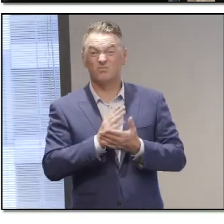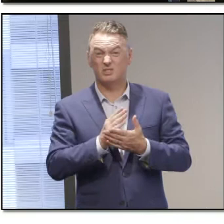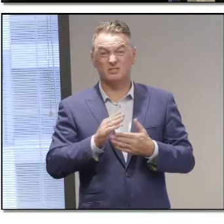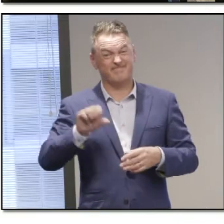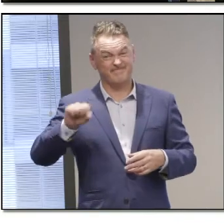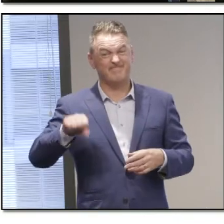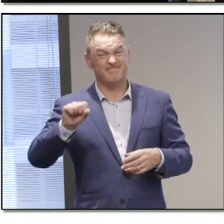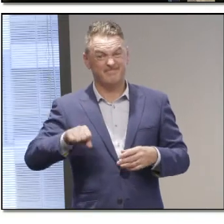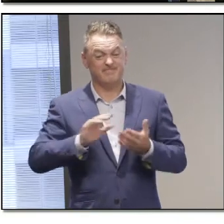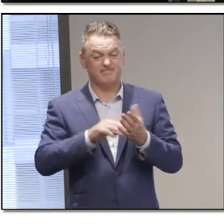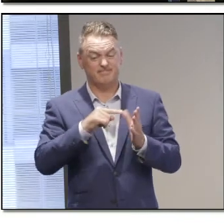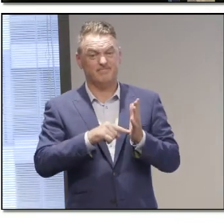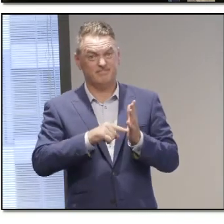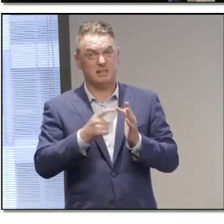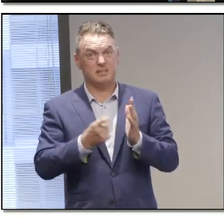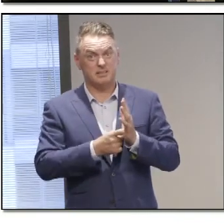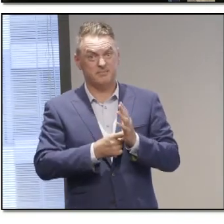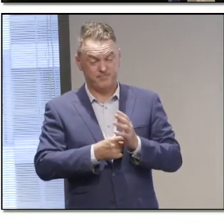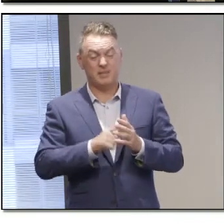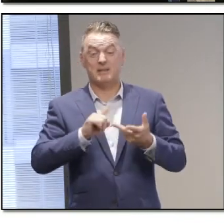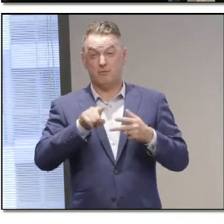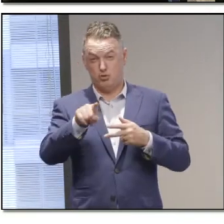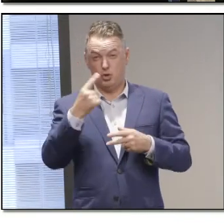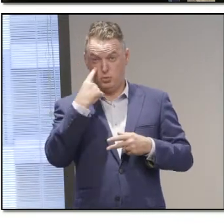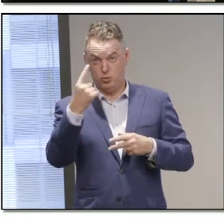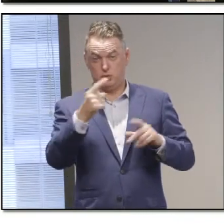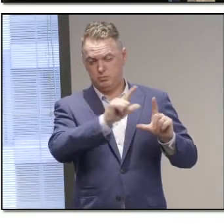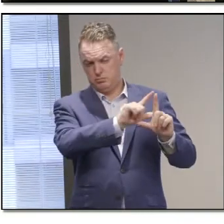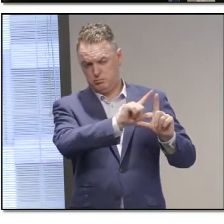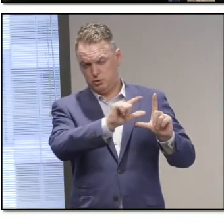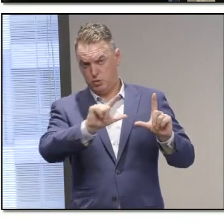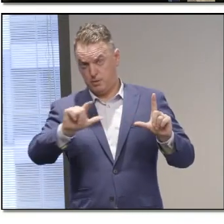If you look at longitudinal studies in asthma, every study that's ever been done,